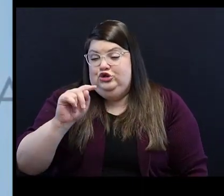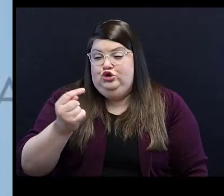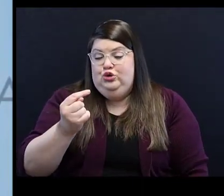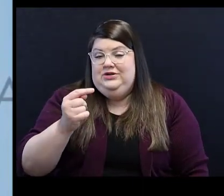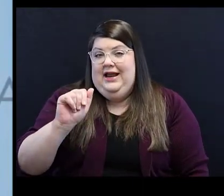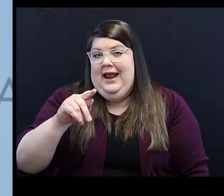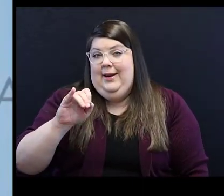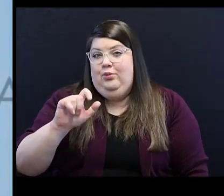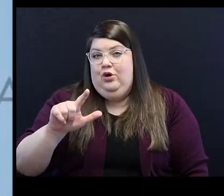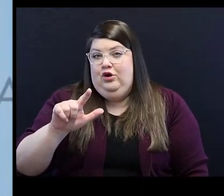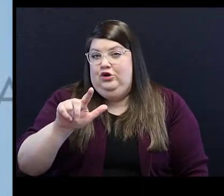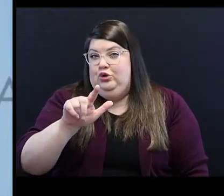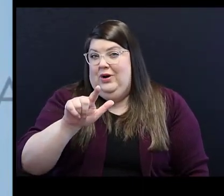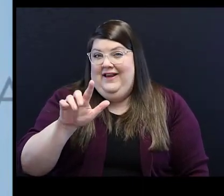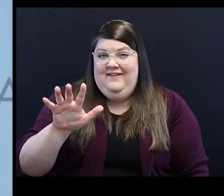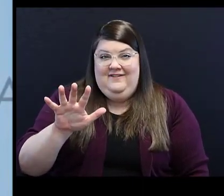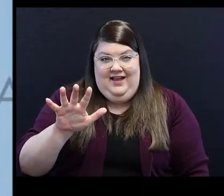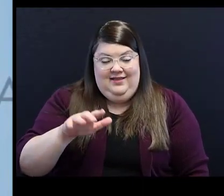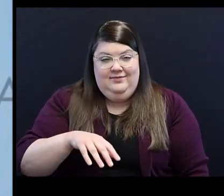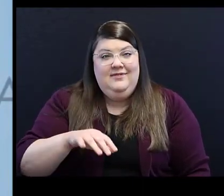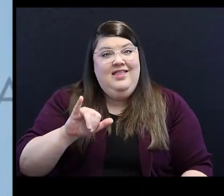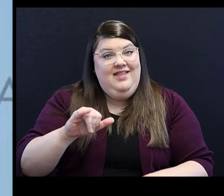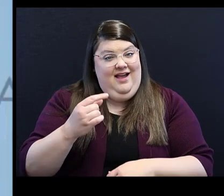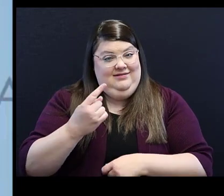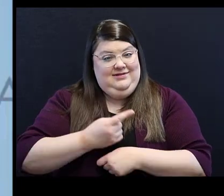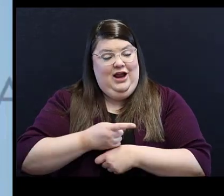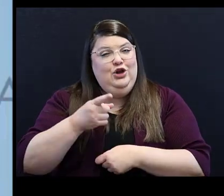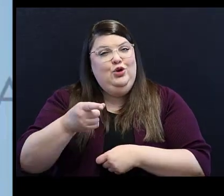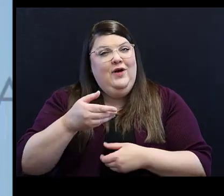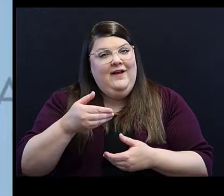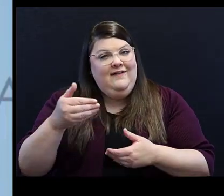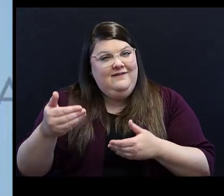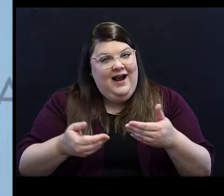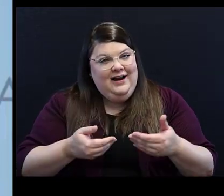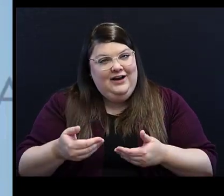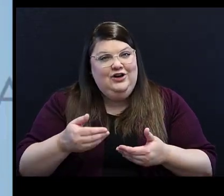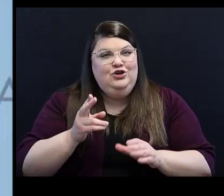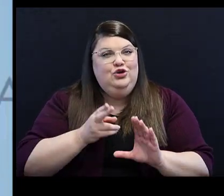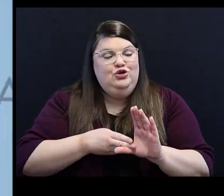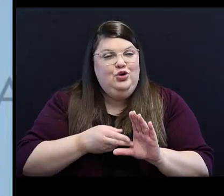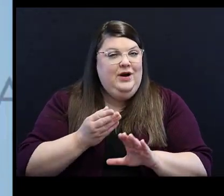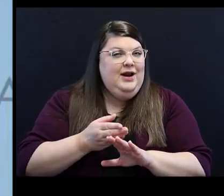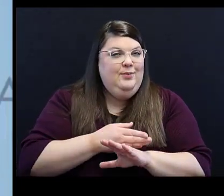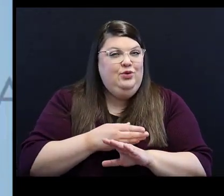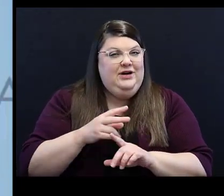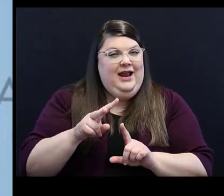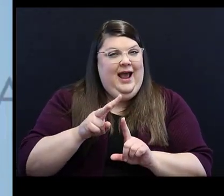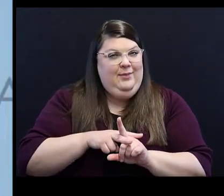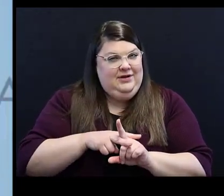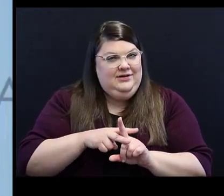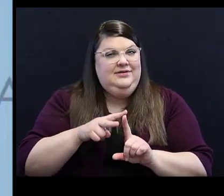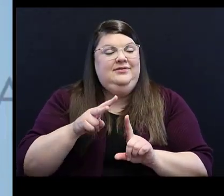On Tuesday April 25, you are invited to join a pre-applicant teleconference from 2:00 PM